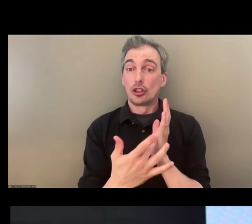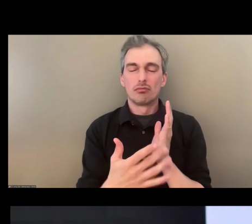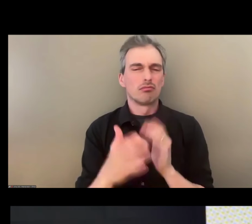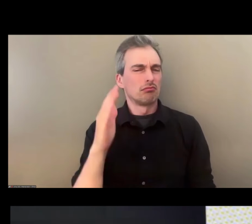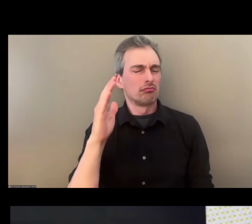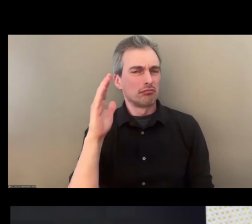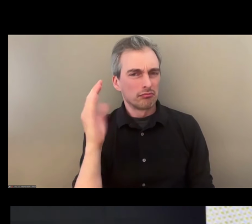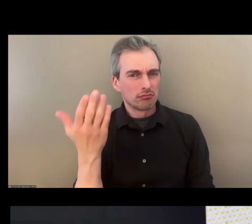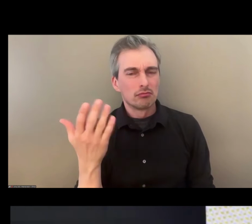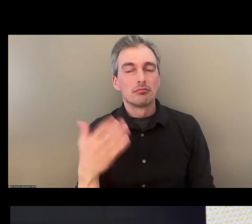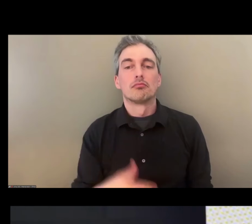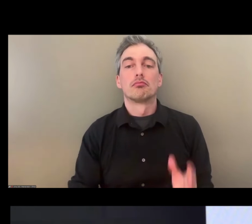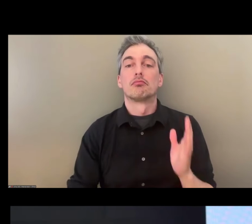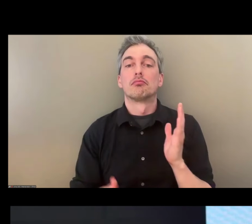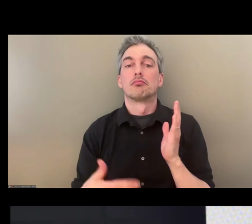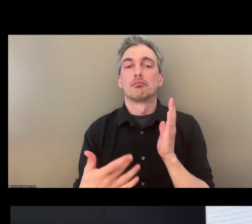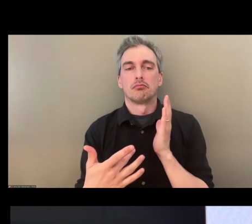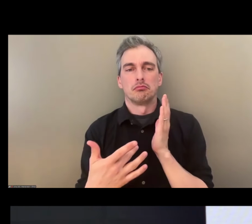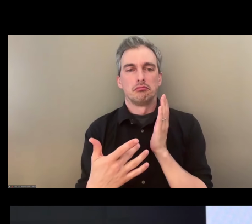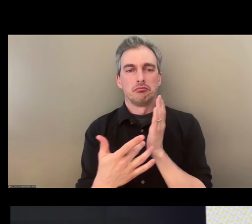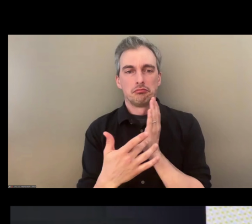use almost the same technology as